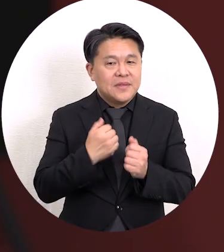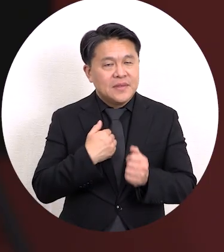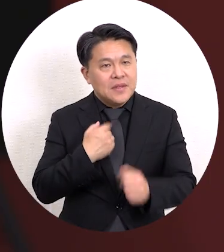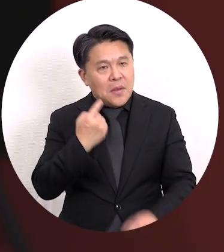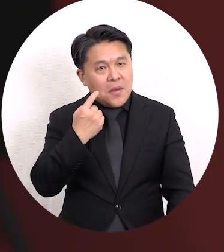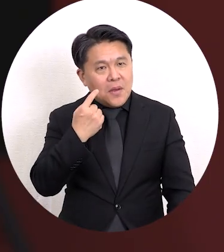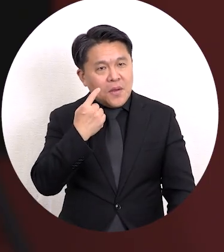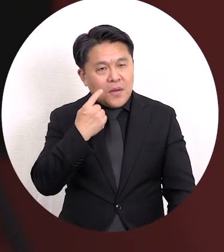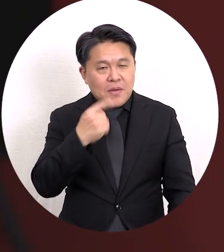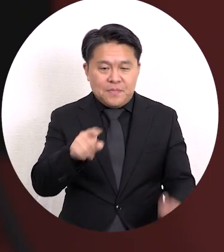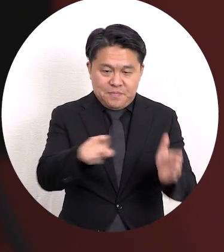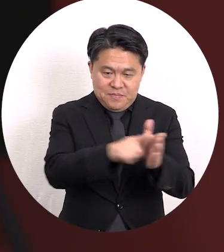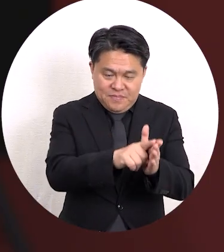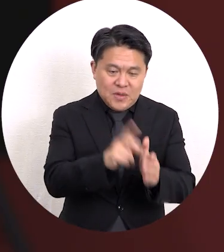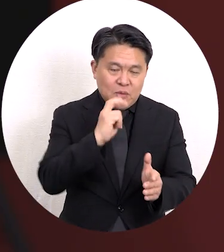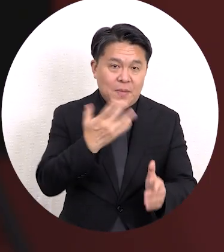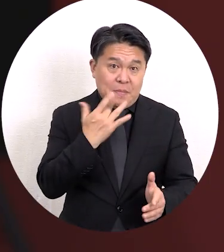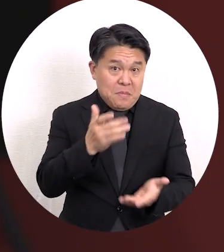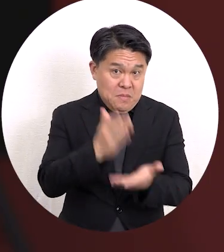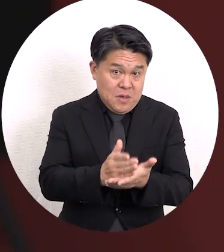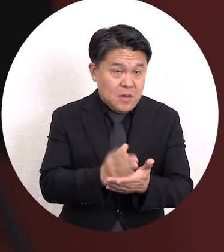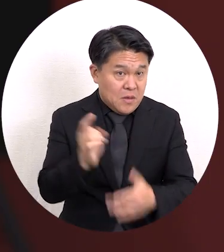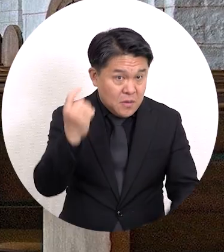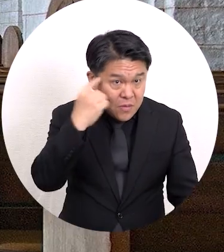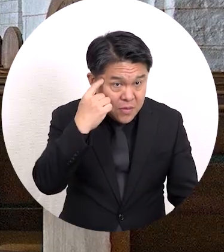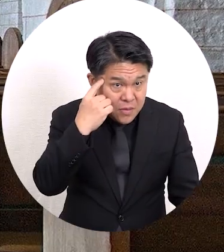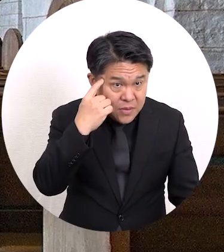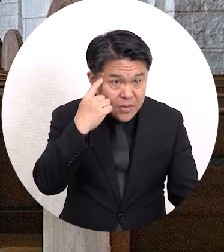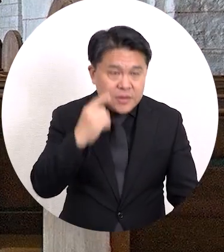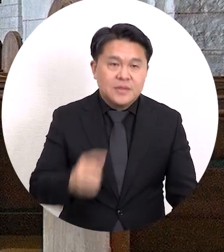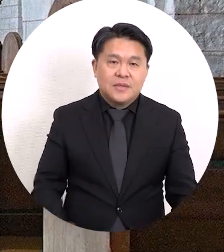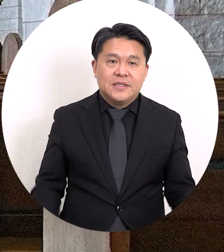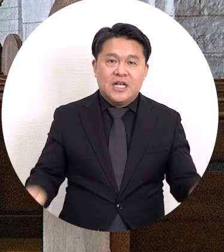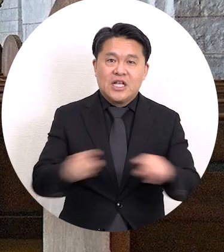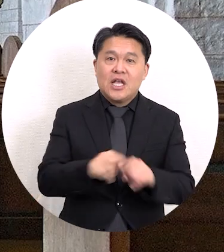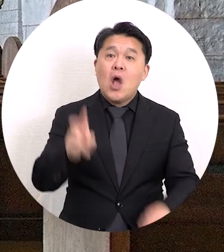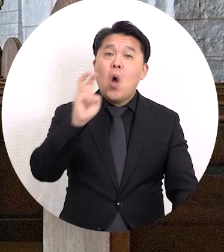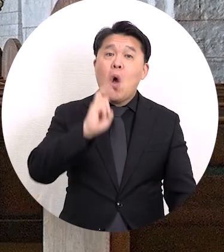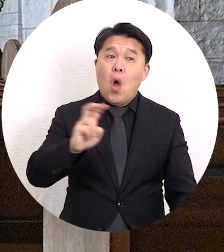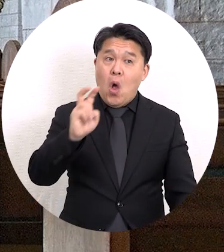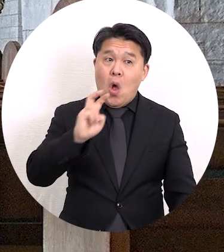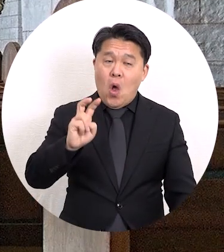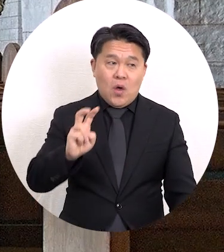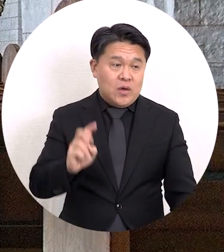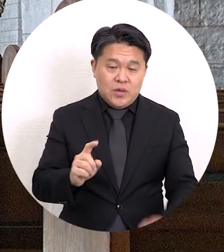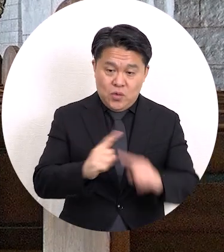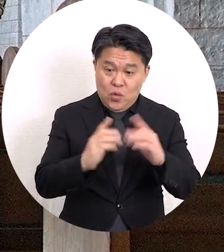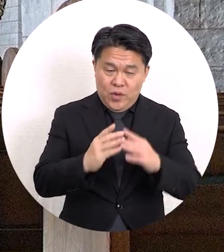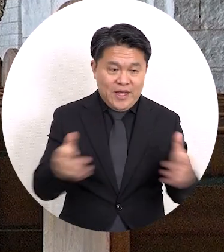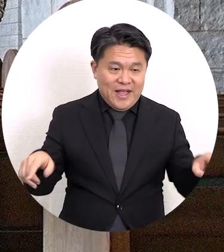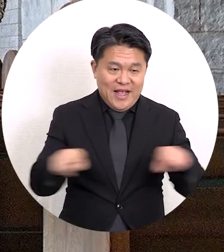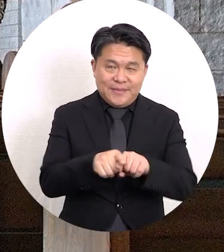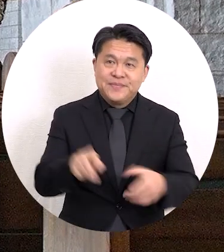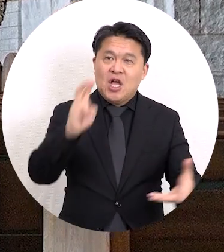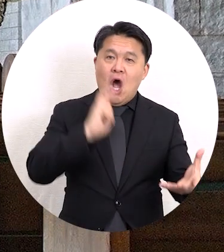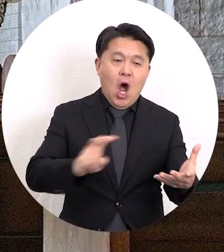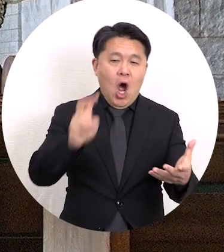music is essential in religious practices is that when people gather up in a church or a temple to worship and sing,